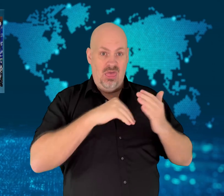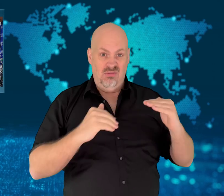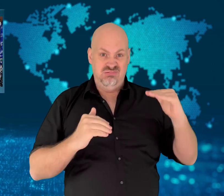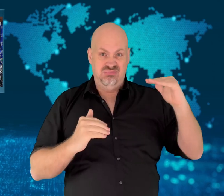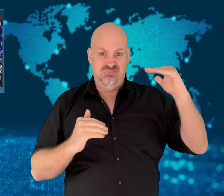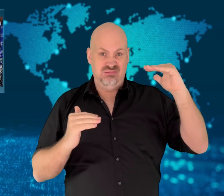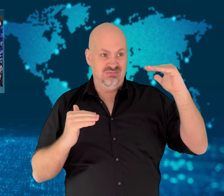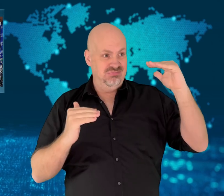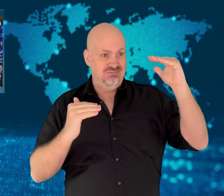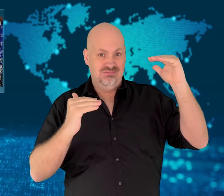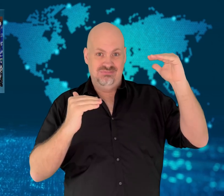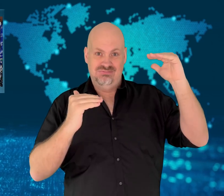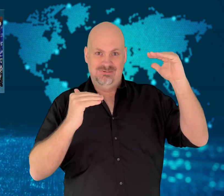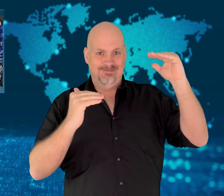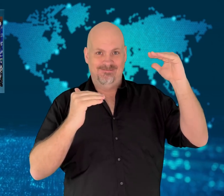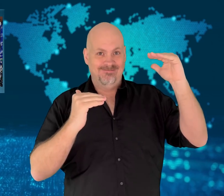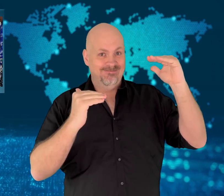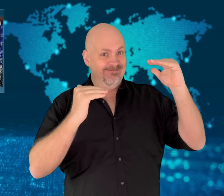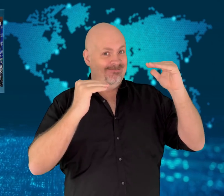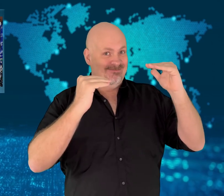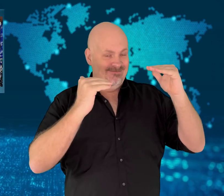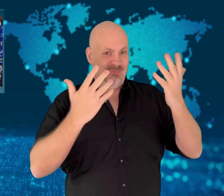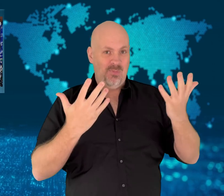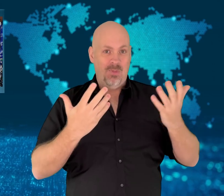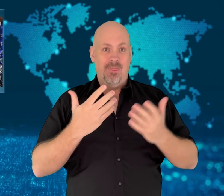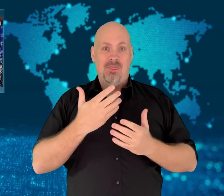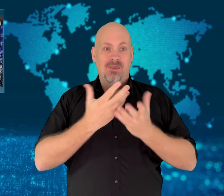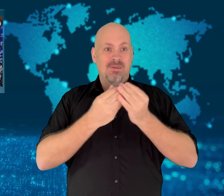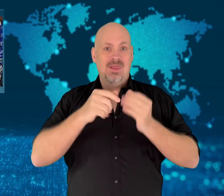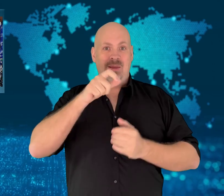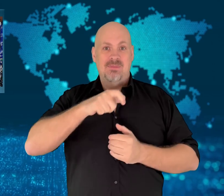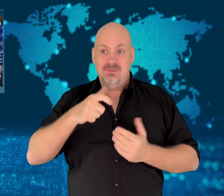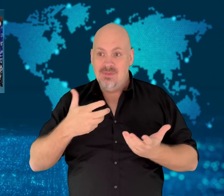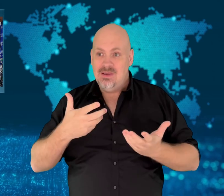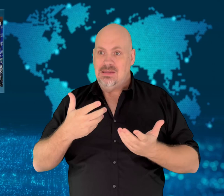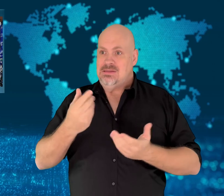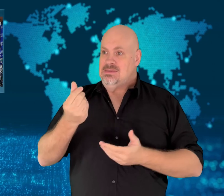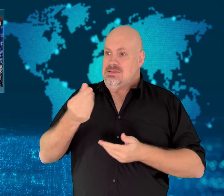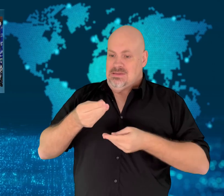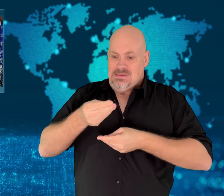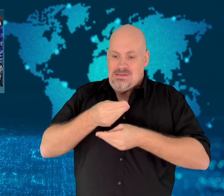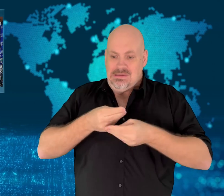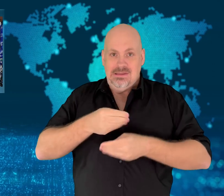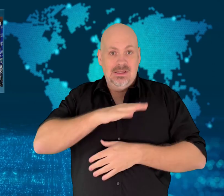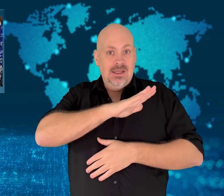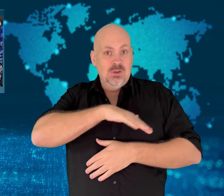and people don't feel they can afford children.